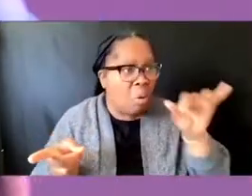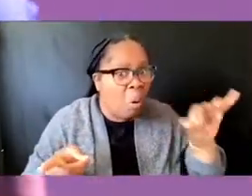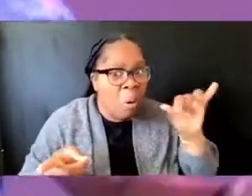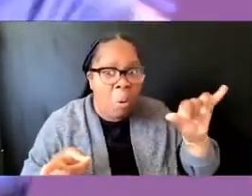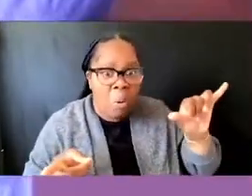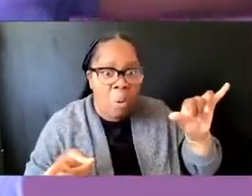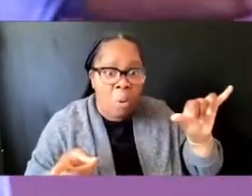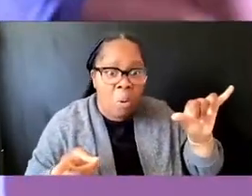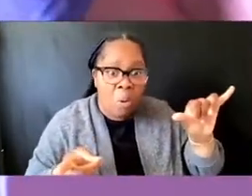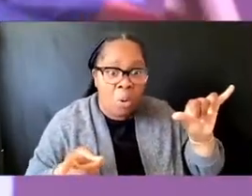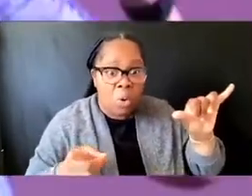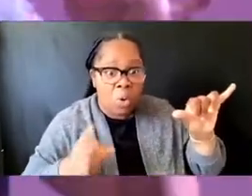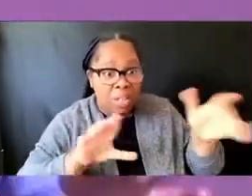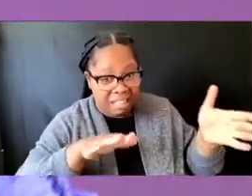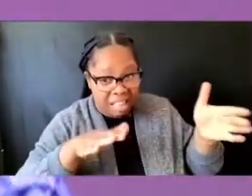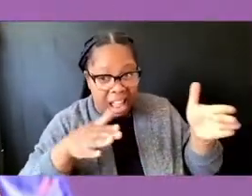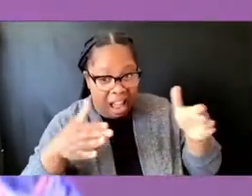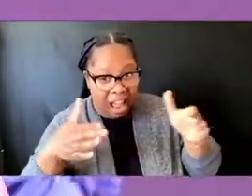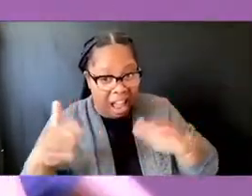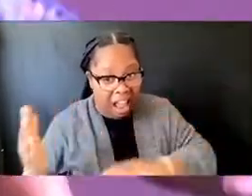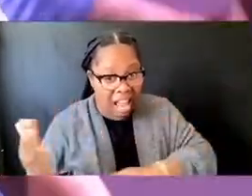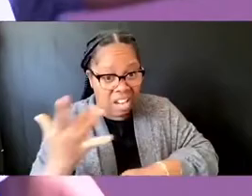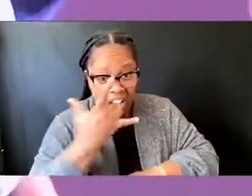Oh, it died like this.